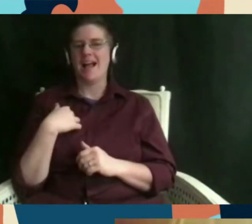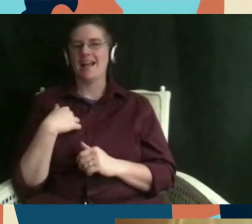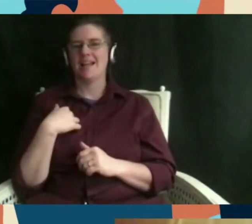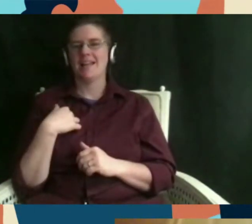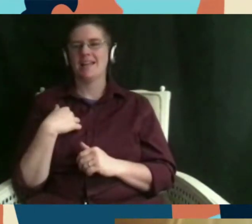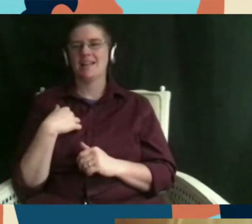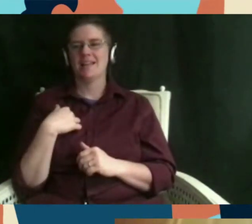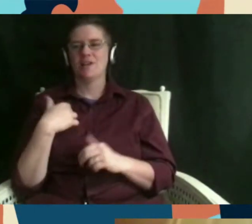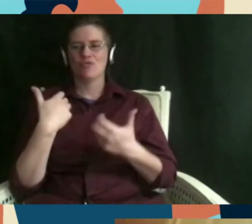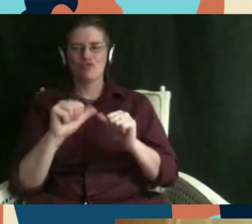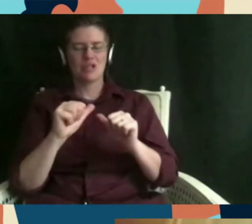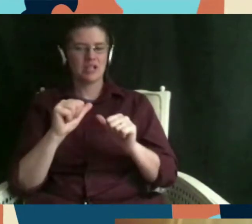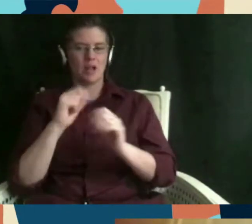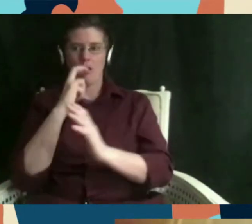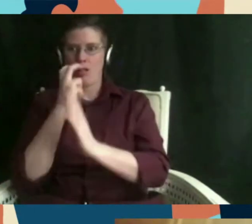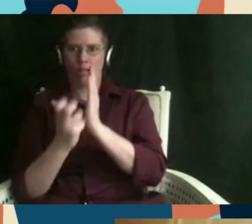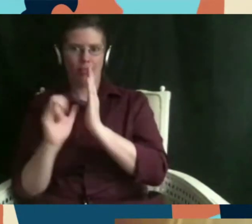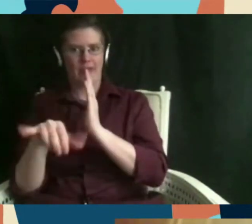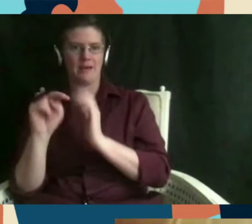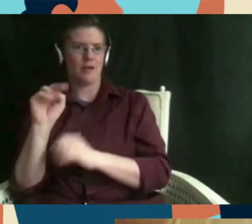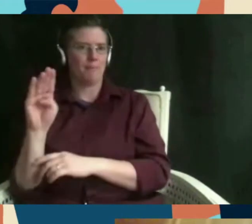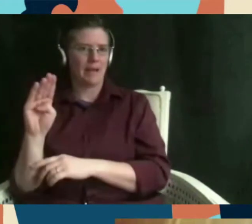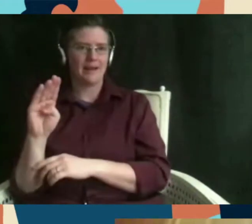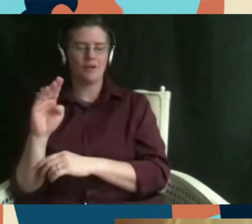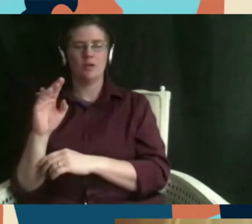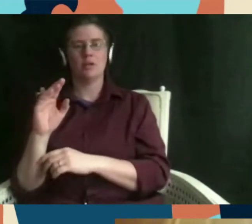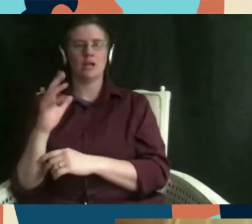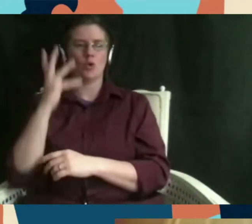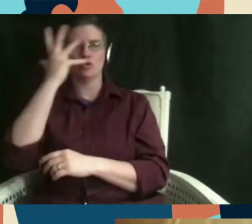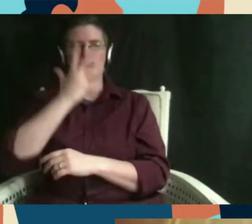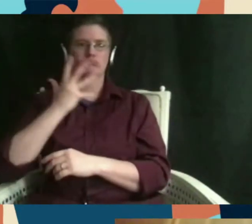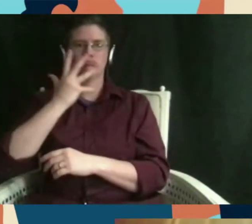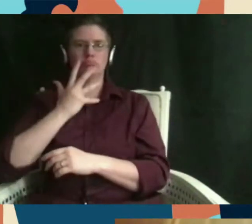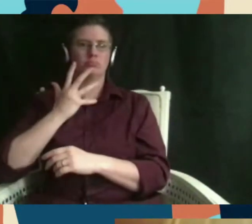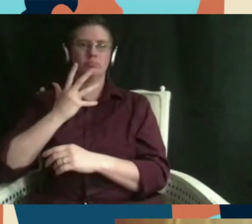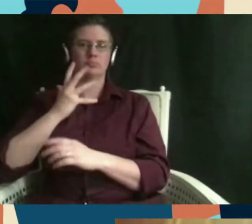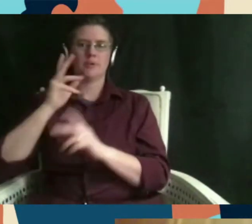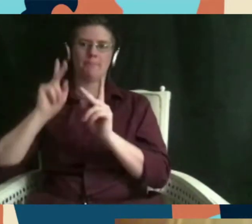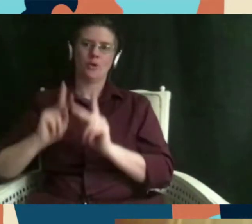since i've kind of strayed away from that i've been trying to reclaim my femininity